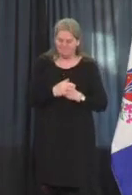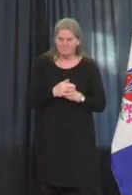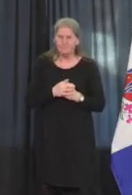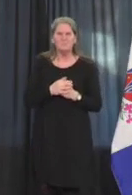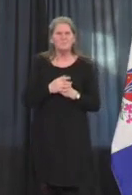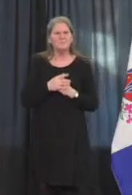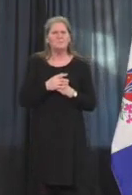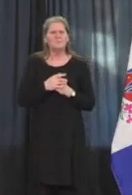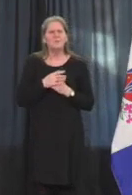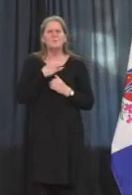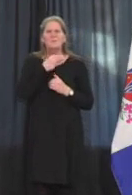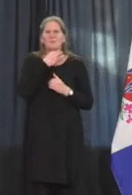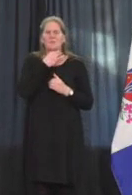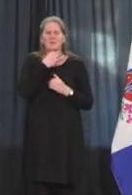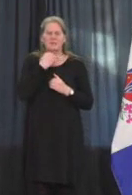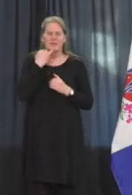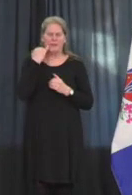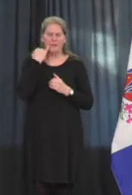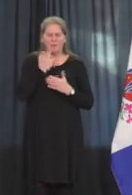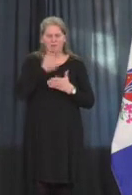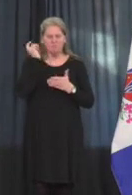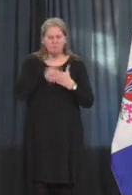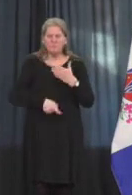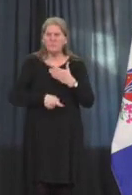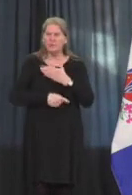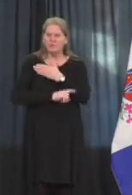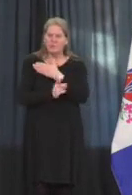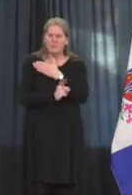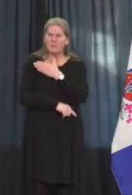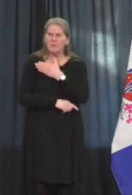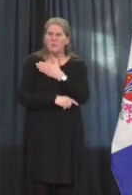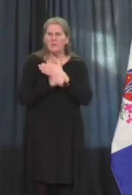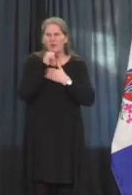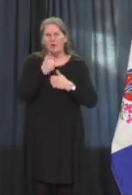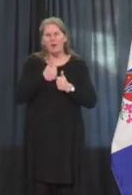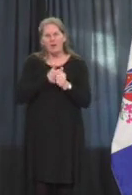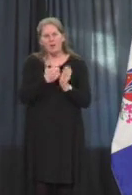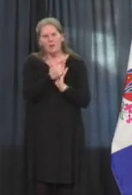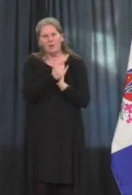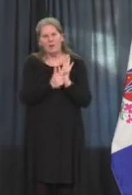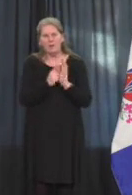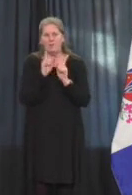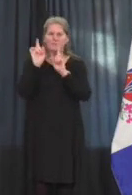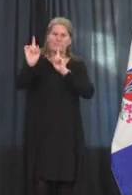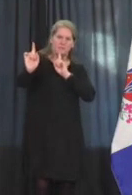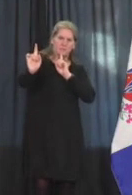I WOULD LIKE TO KNOW IF THERE ARE ANY PLANS TO INTRODUCE FINES OR PENALTIES FOR PEOPLE NOT ABIDING BY PHYSICAL DISTANCING.